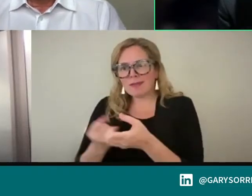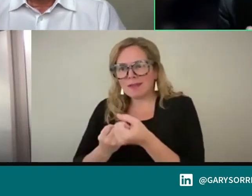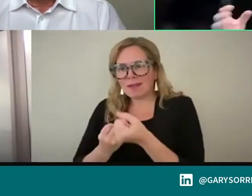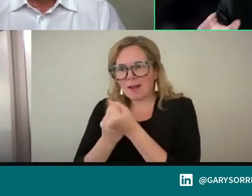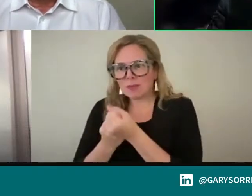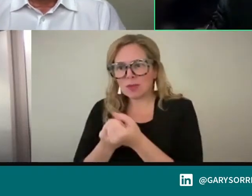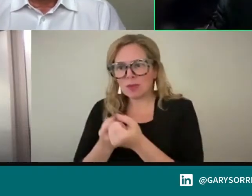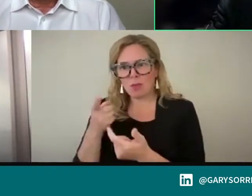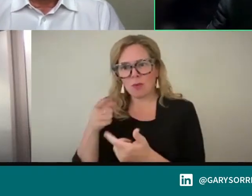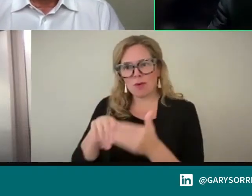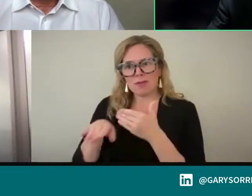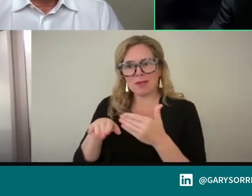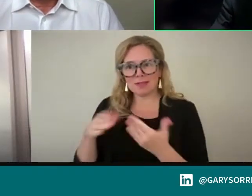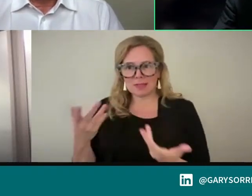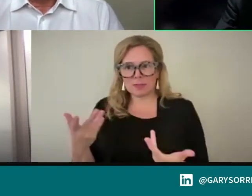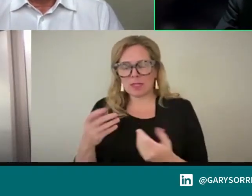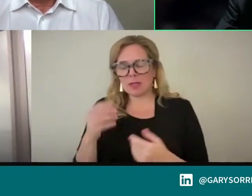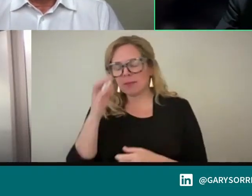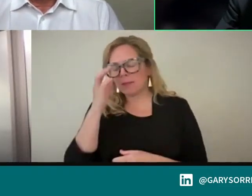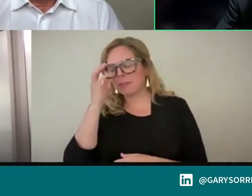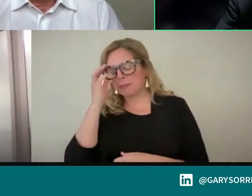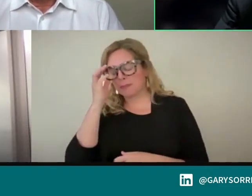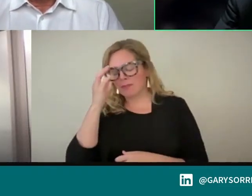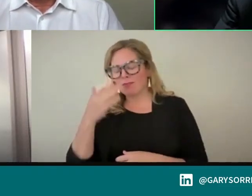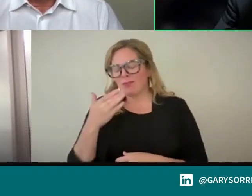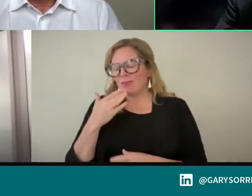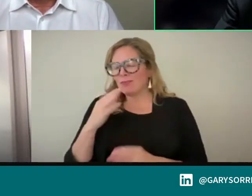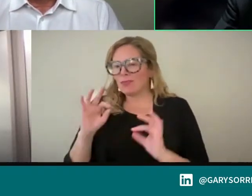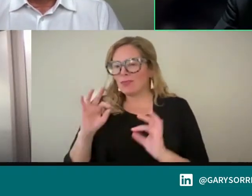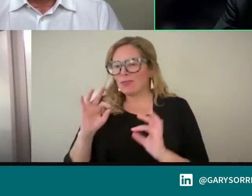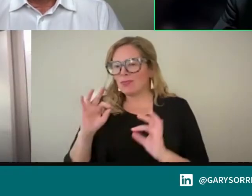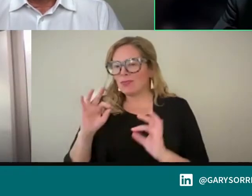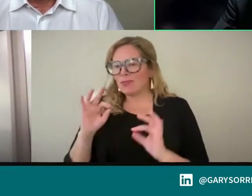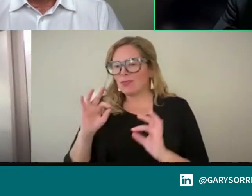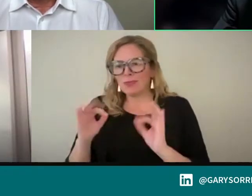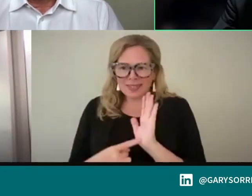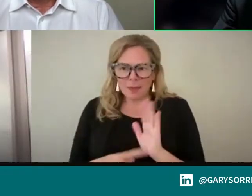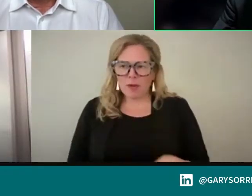Great examples, so one of the examples we have is, we're actually working with a company, that has